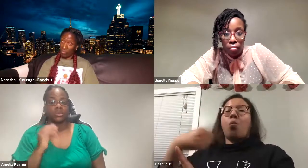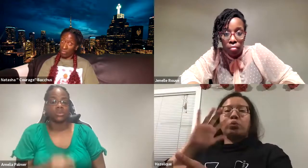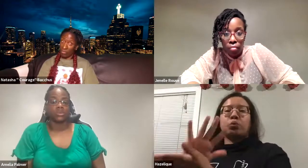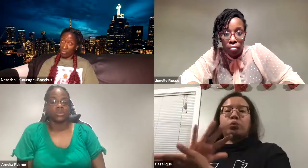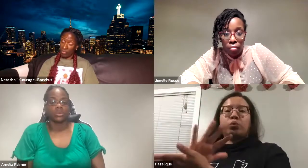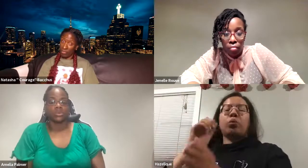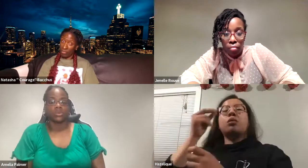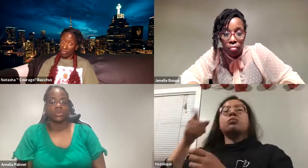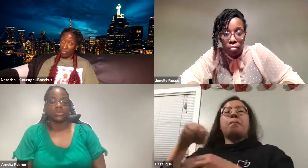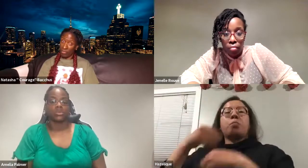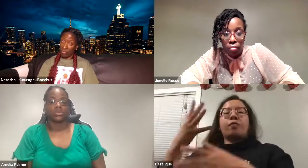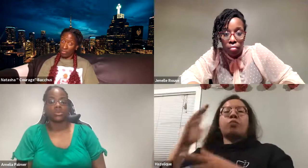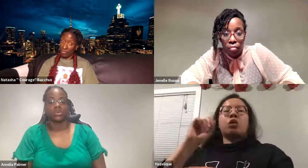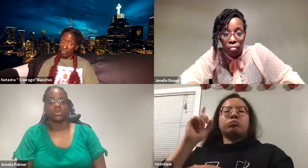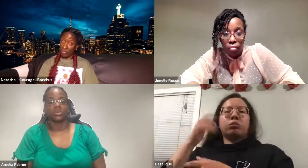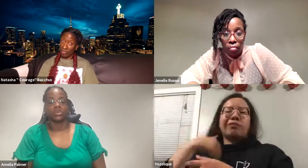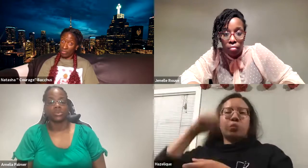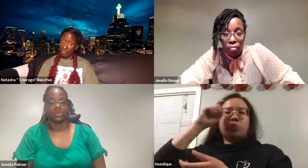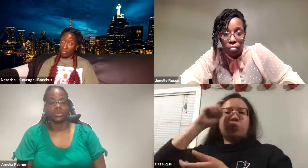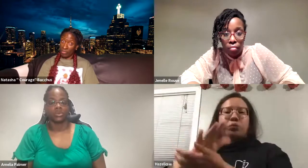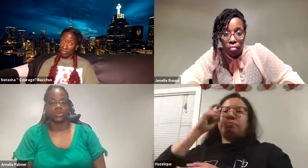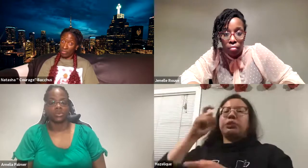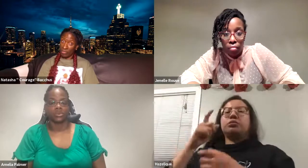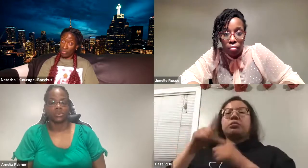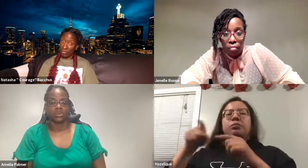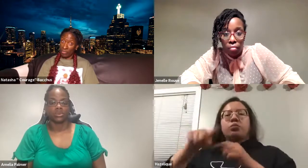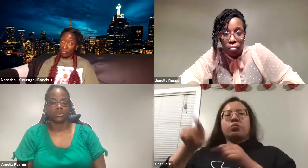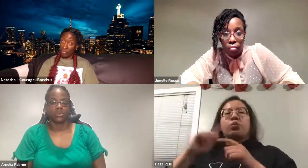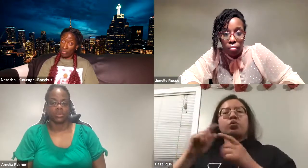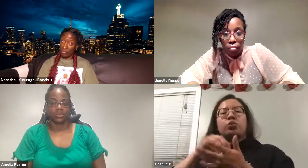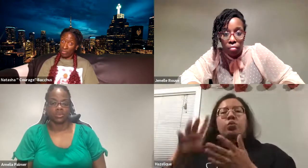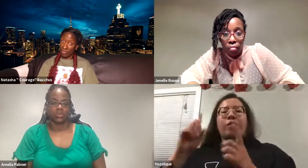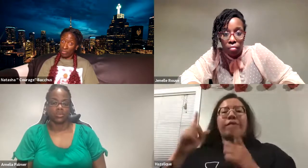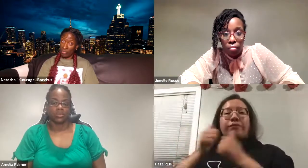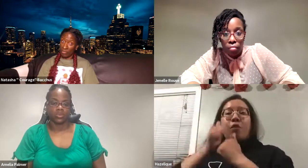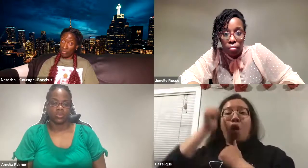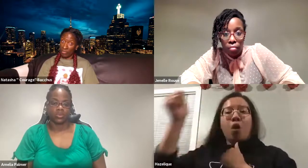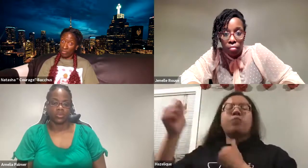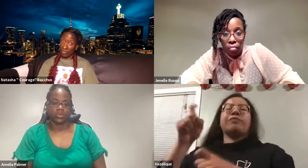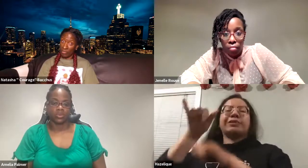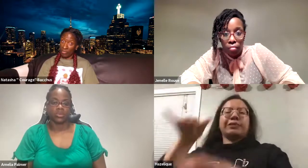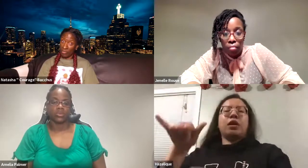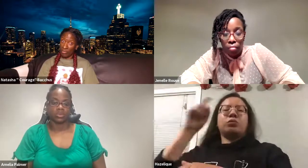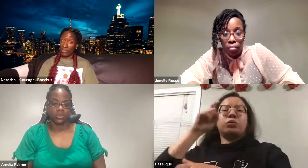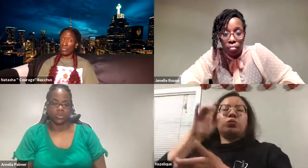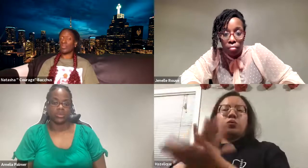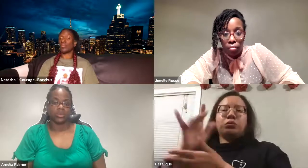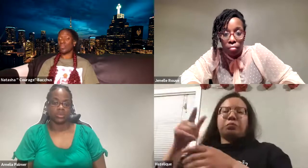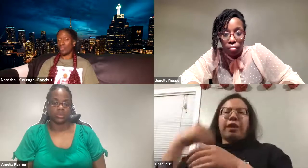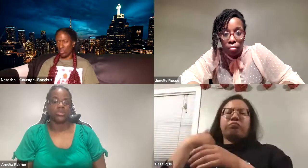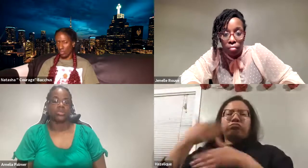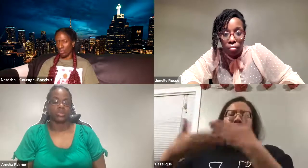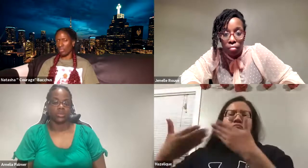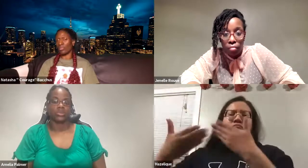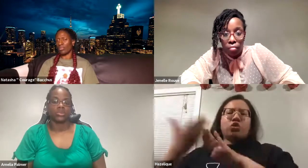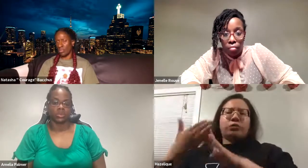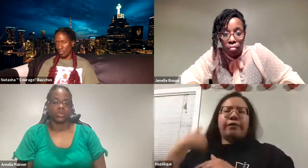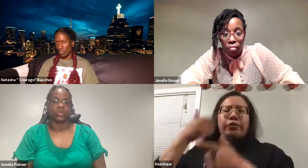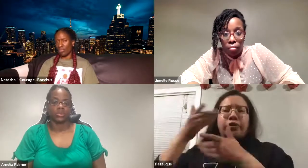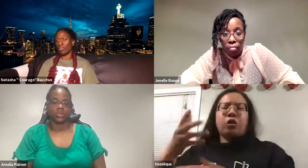did transfer to them from the other residential schools. depending on where they lived sometimes